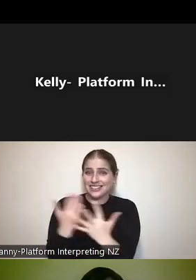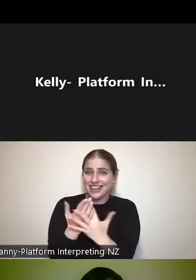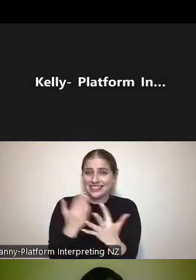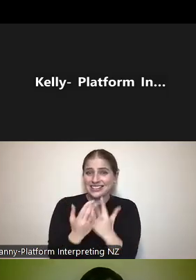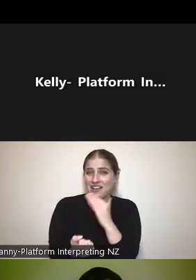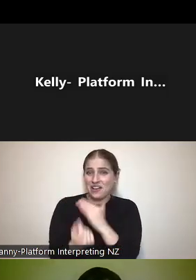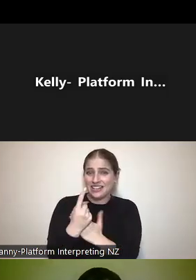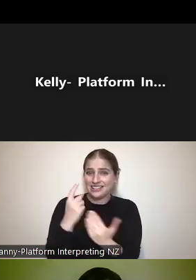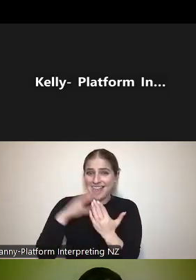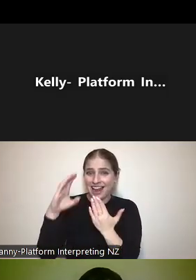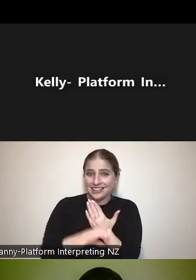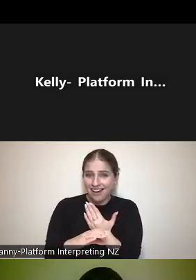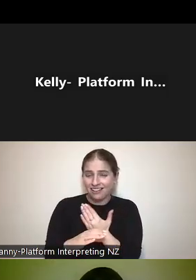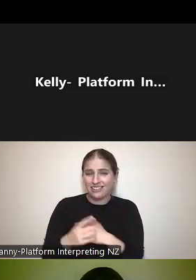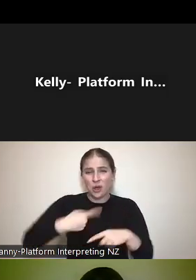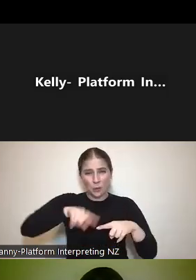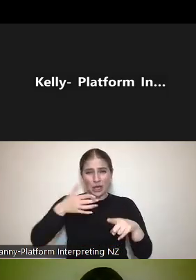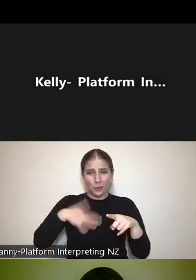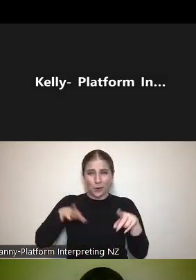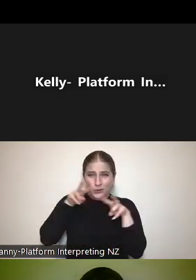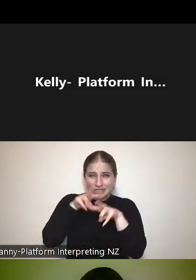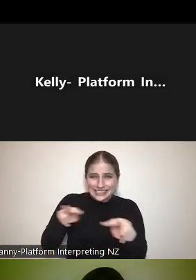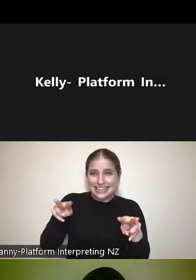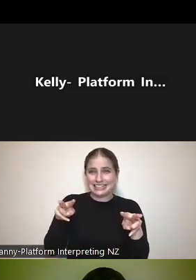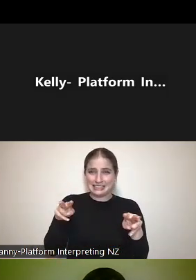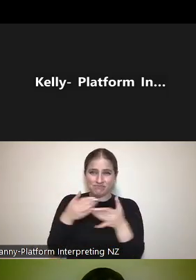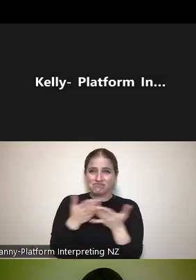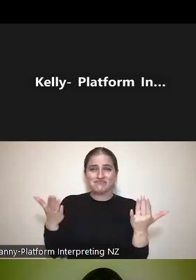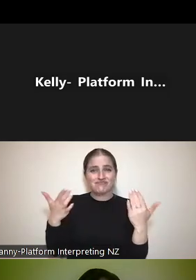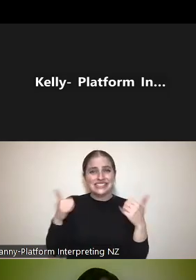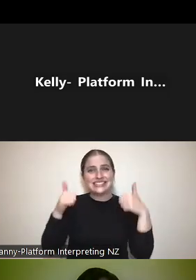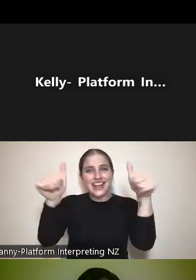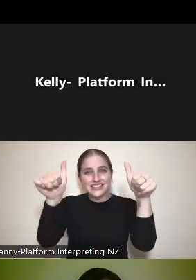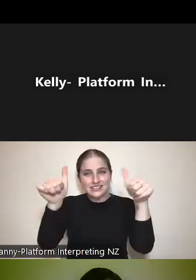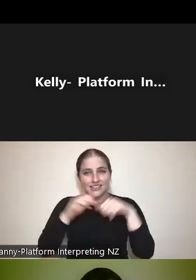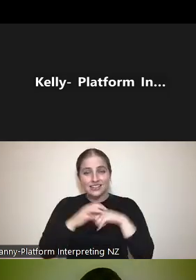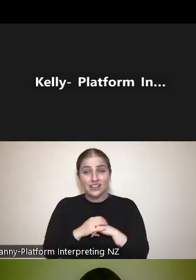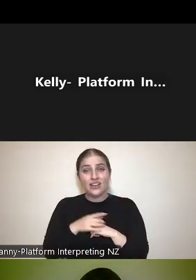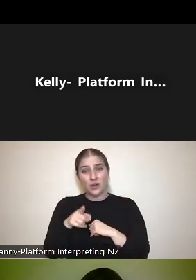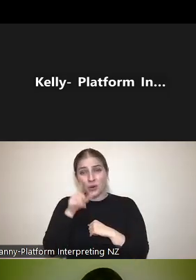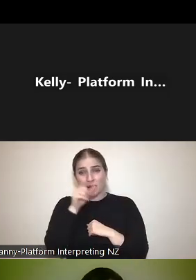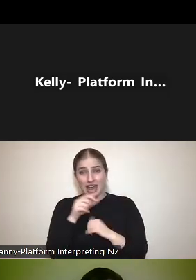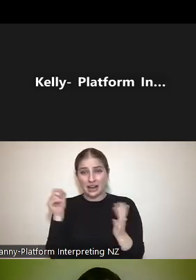want to see you succeed, and you should you can post on this events calendar,